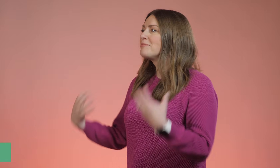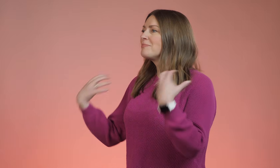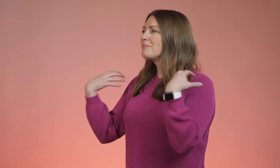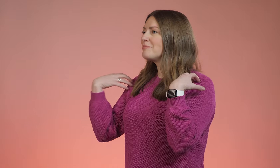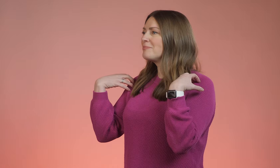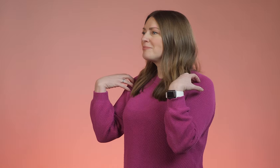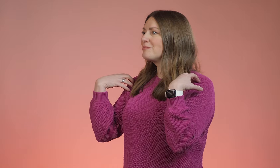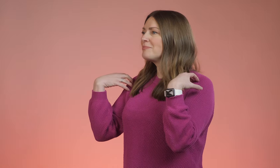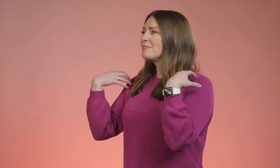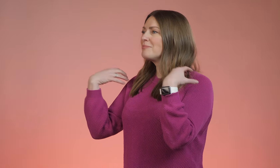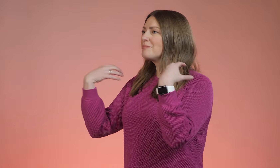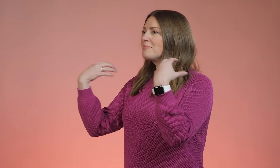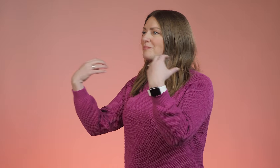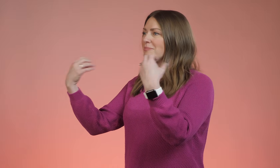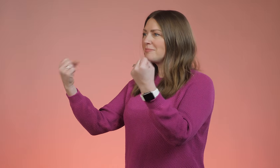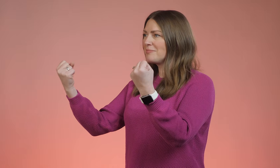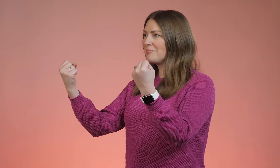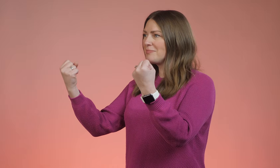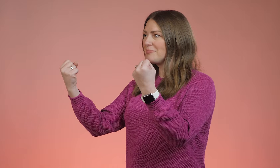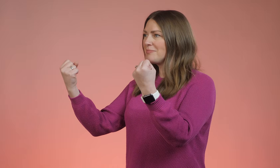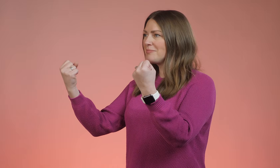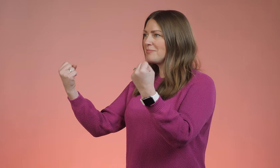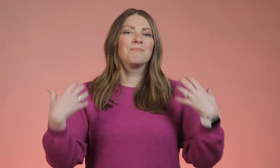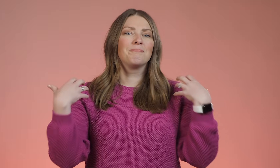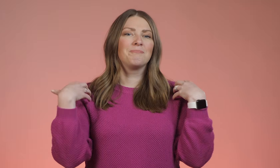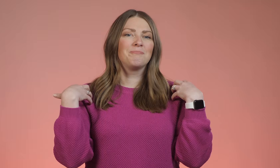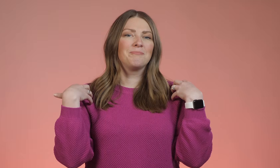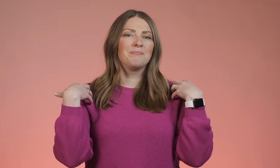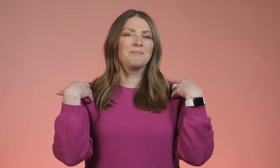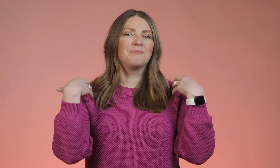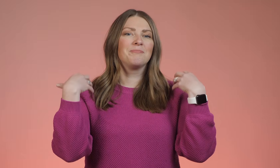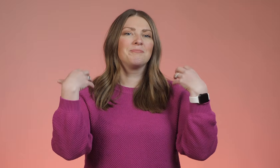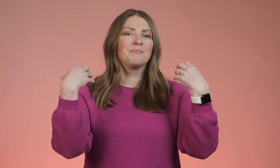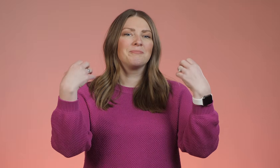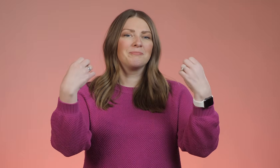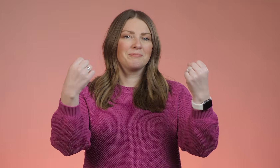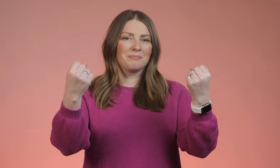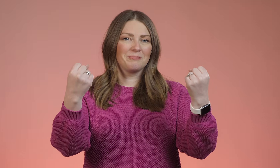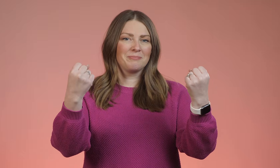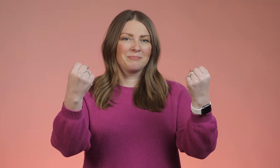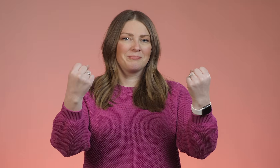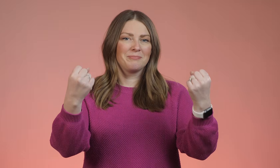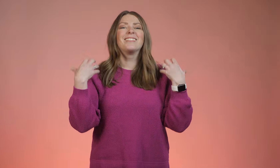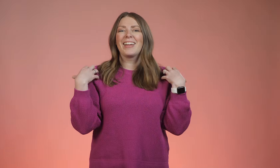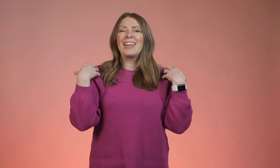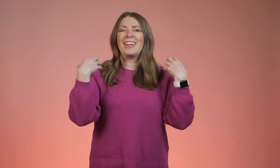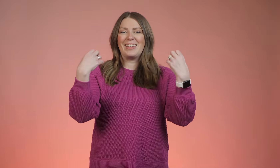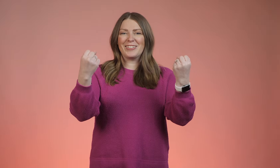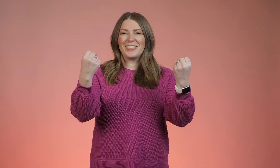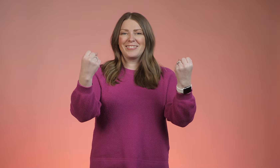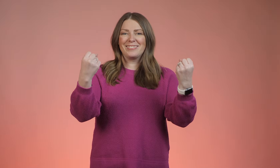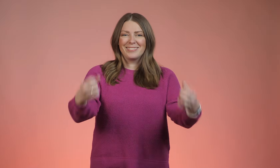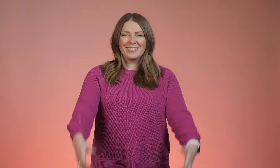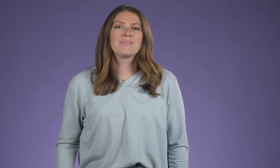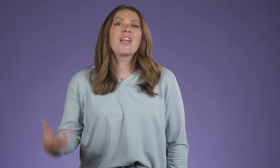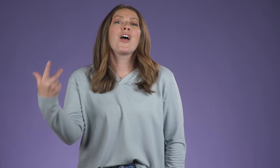You have open hands, pulling up to fists. Healing. Heal.